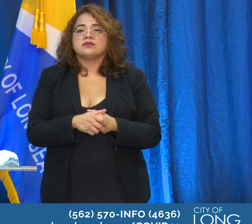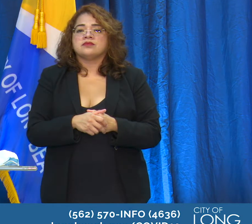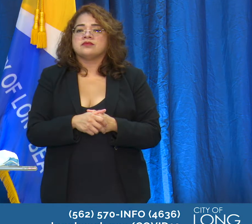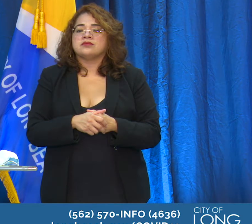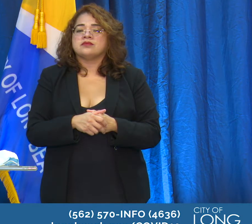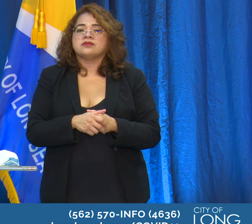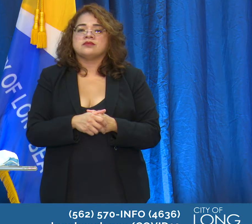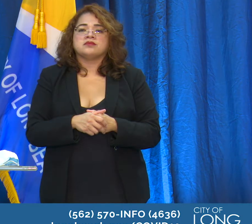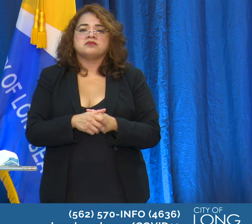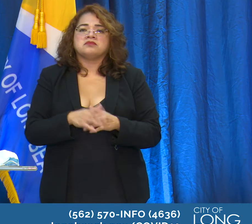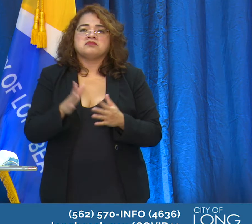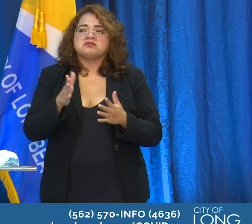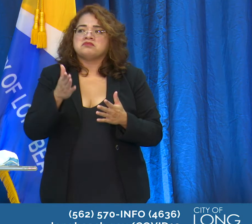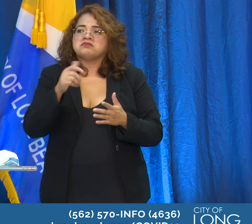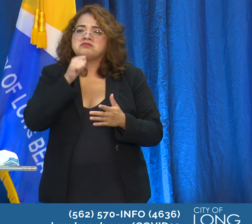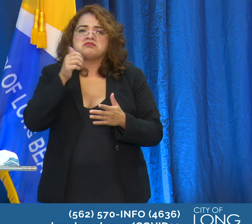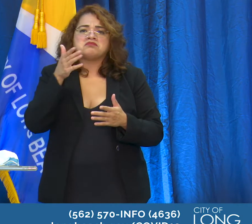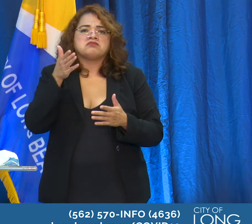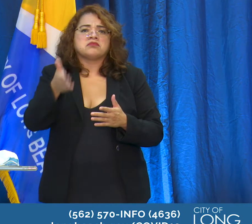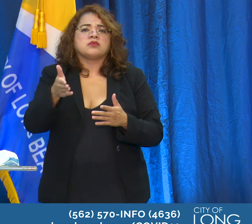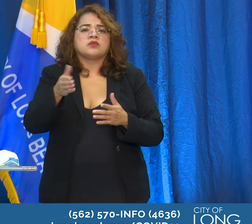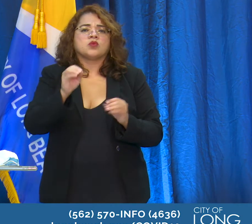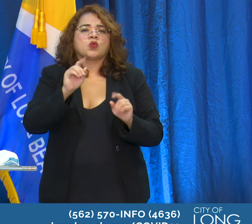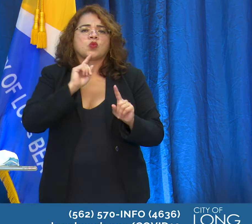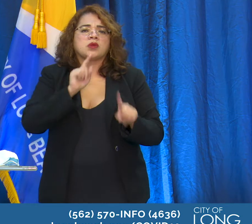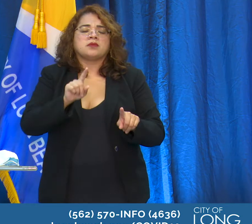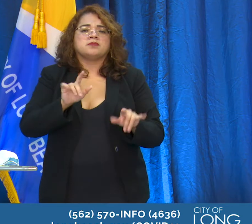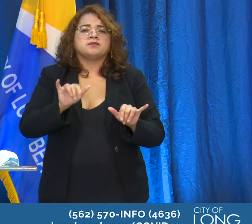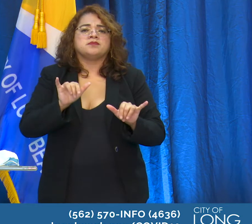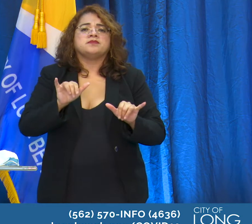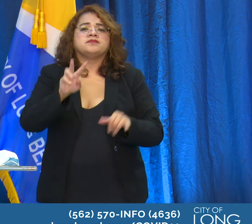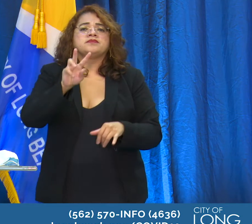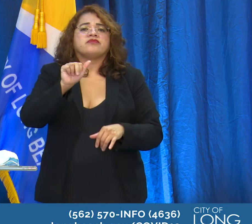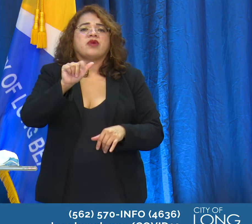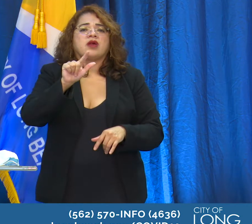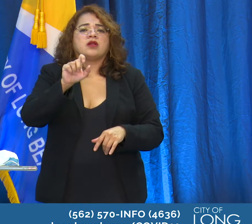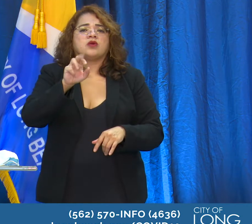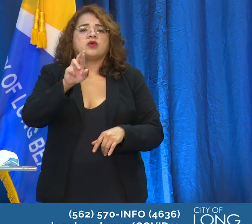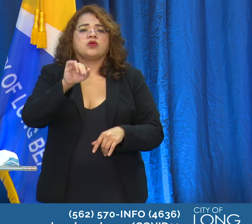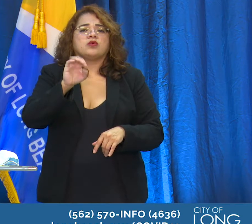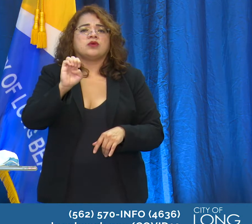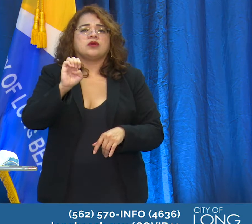Okay, we're gonna move on over to Valerie from the Long Beach Post. Valerie, go ahead.